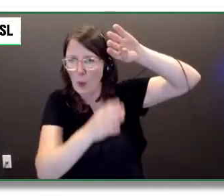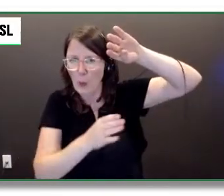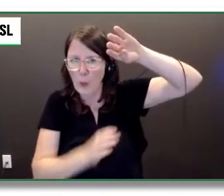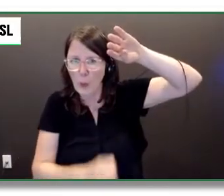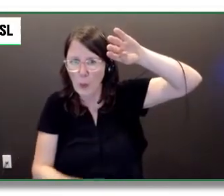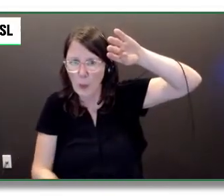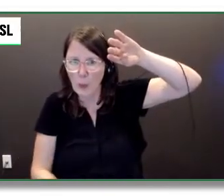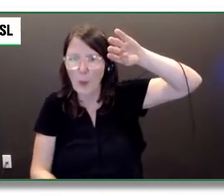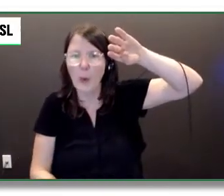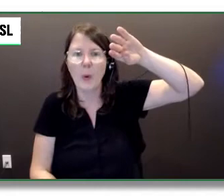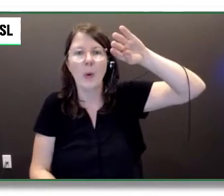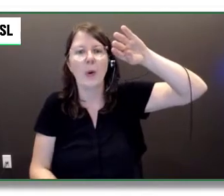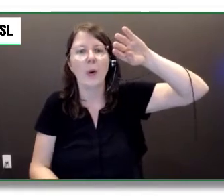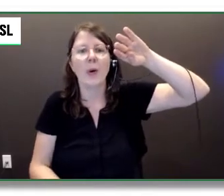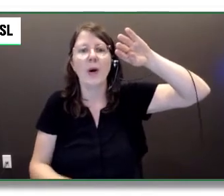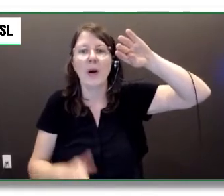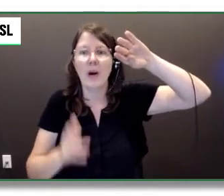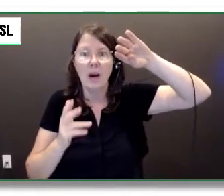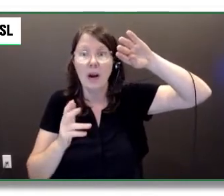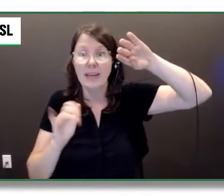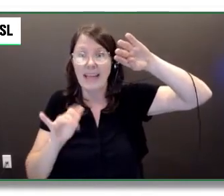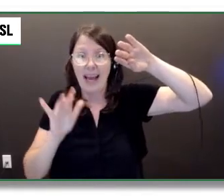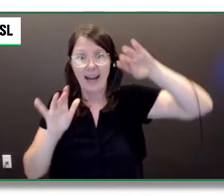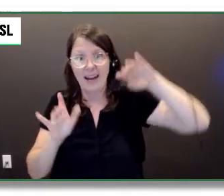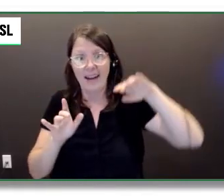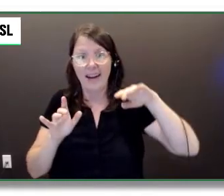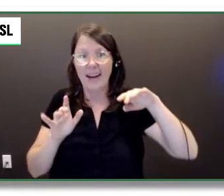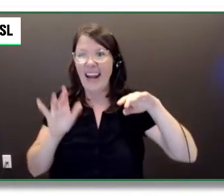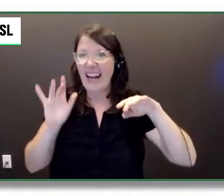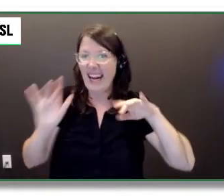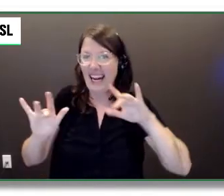If we look over this way, it's a beautiful snowy